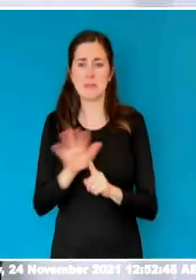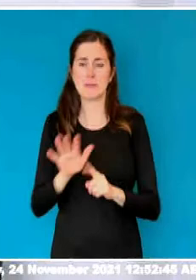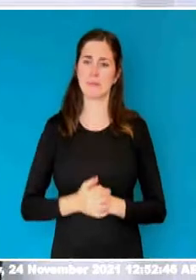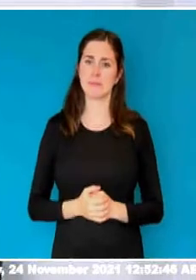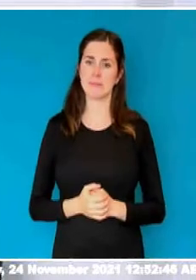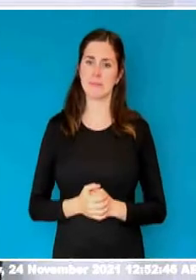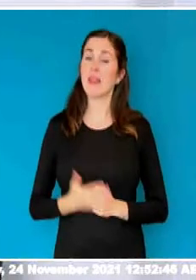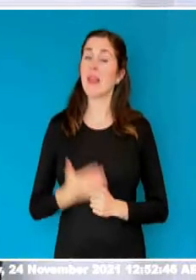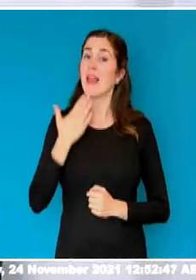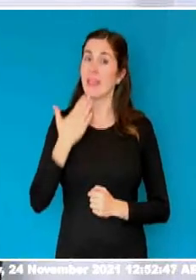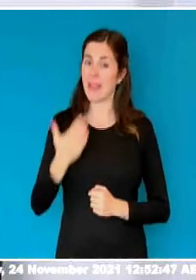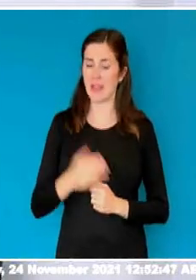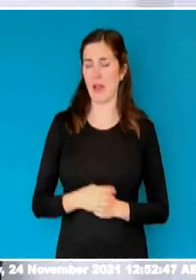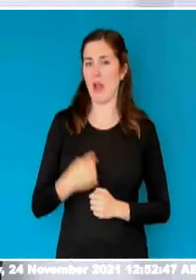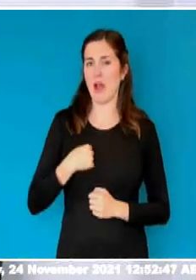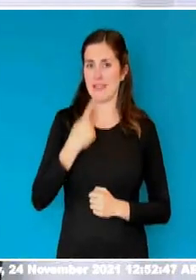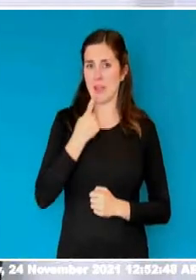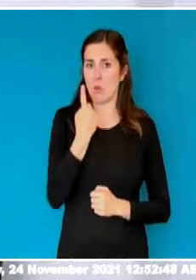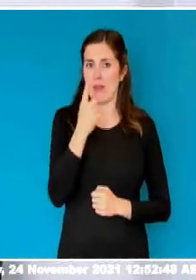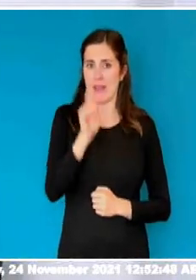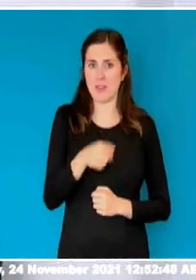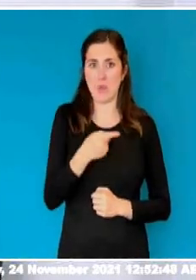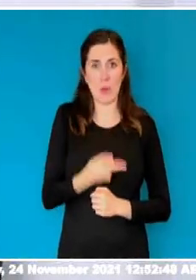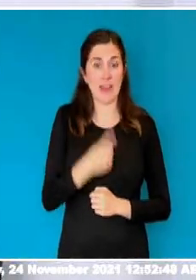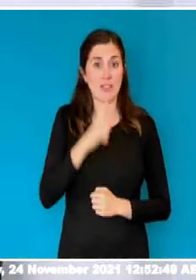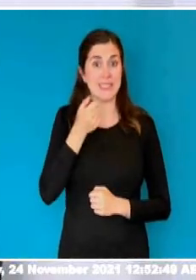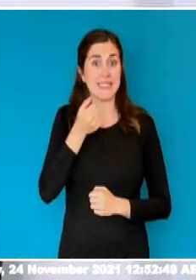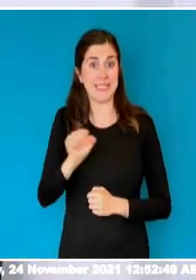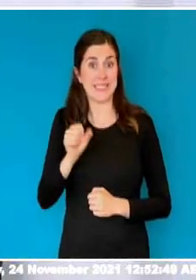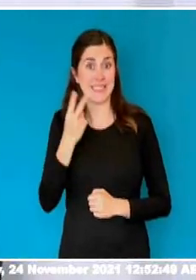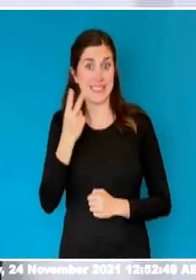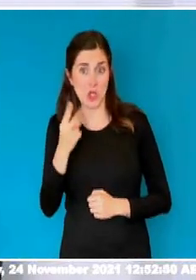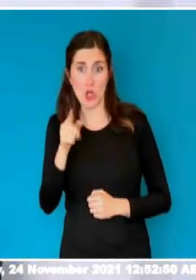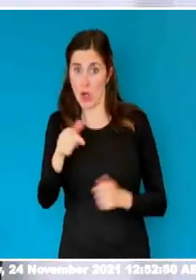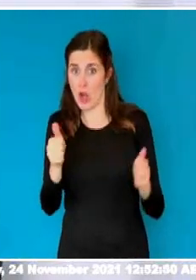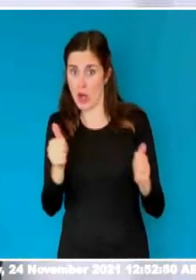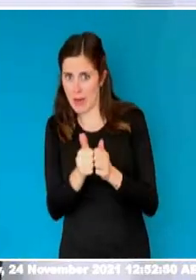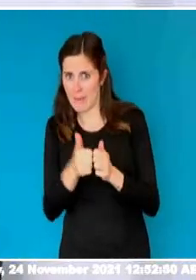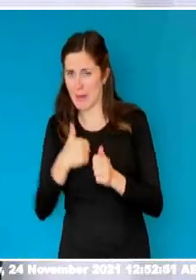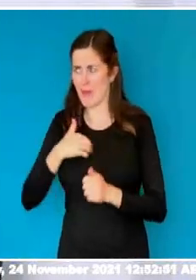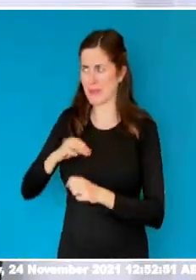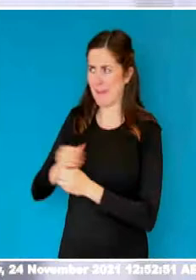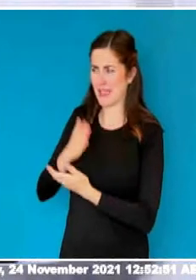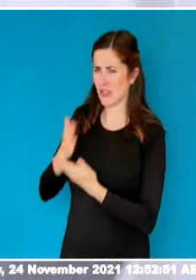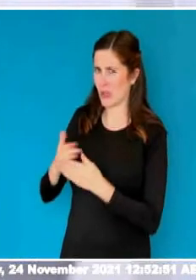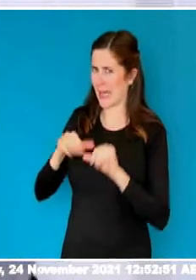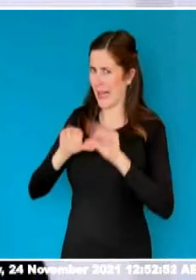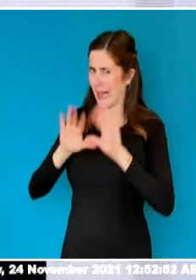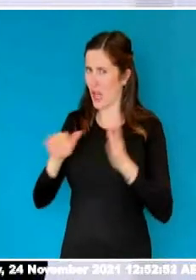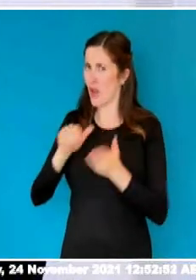Thank you. I said 1,162. You agreed with me. I just want to make sure we've got it round the right way.